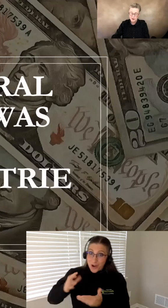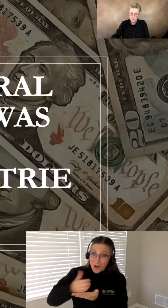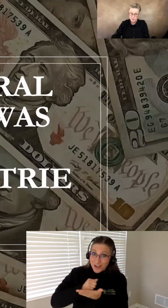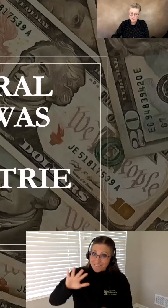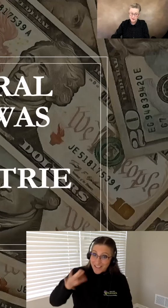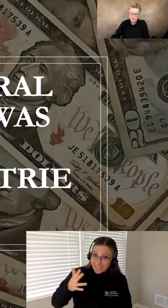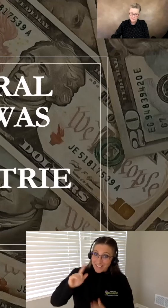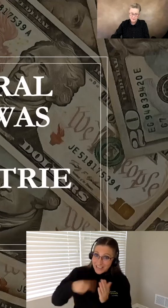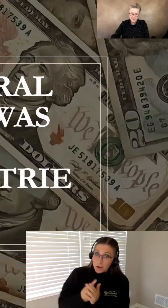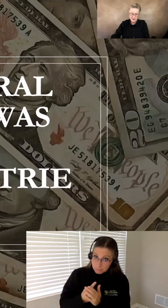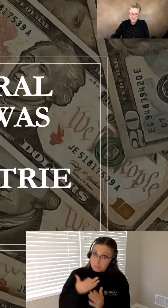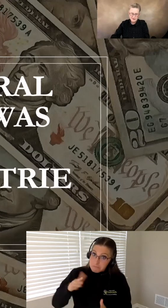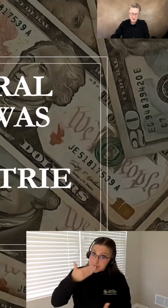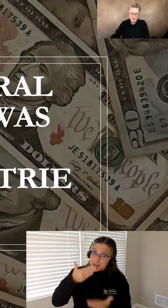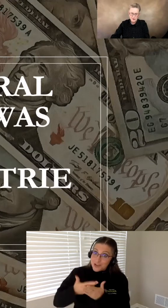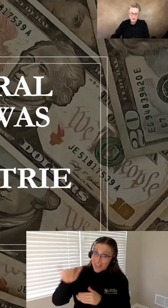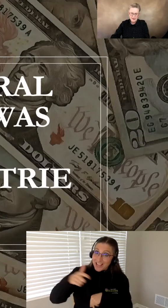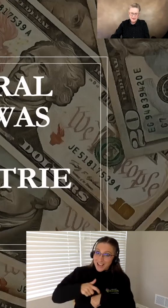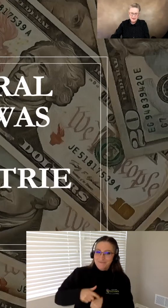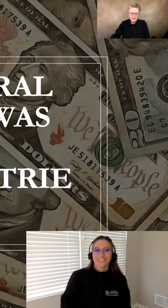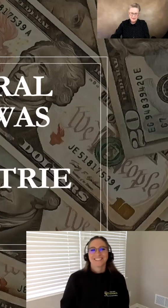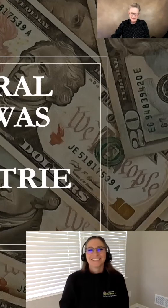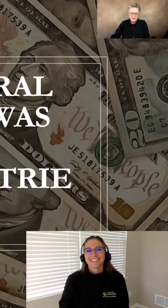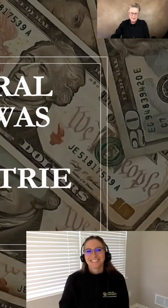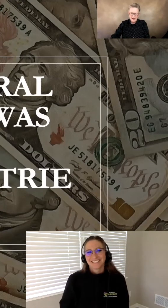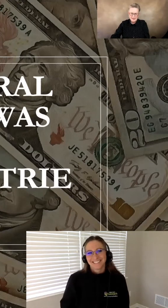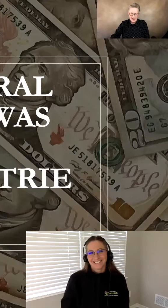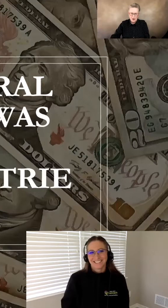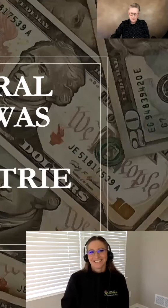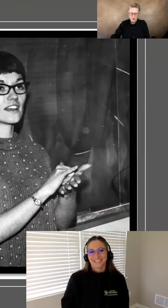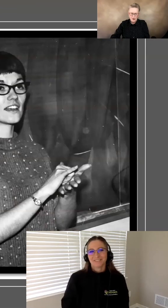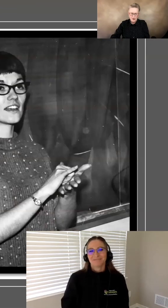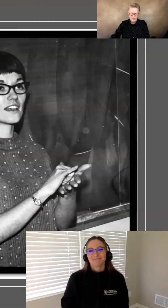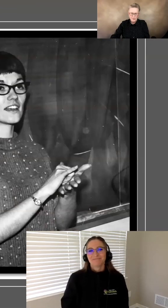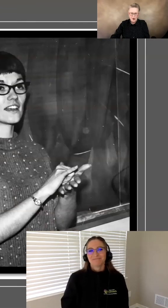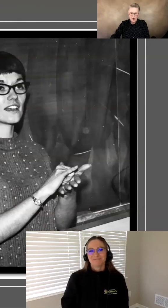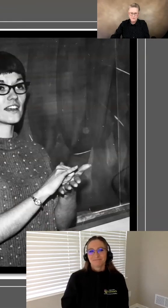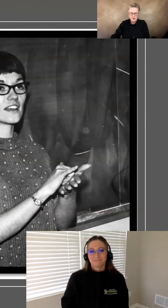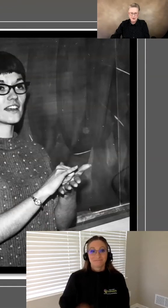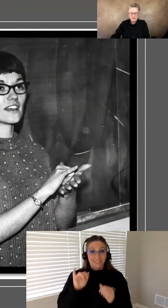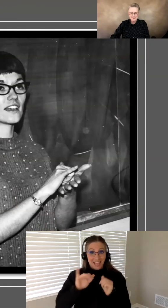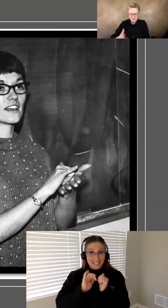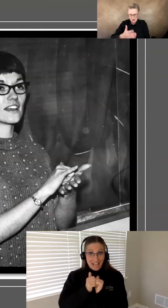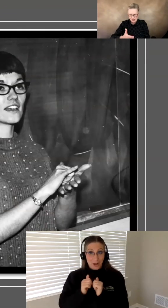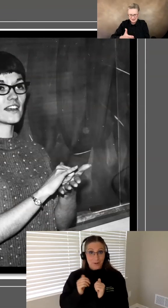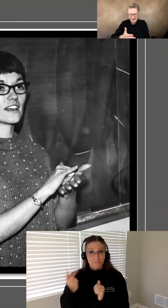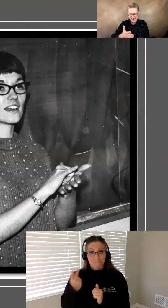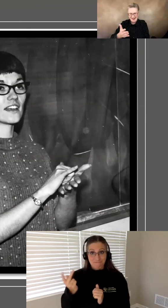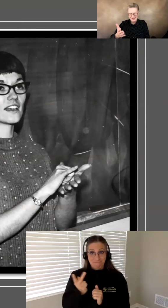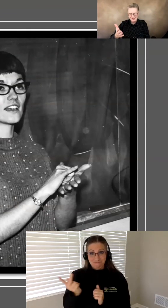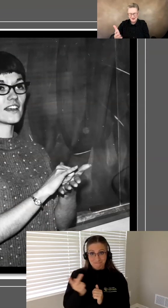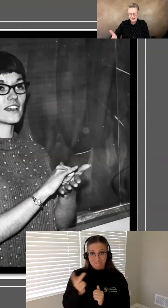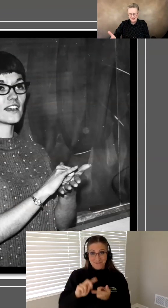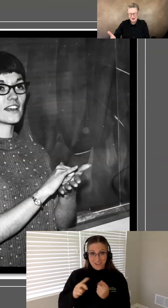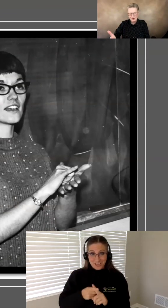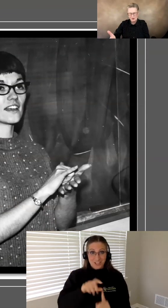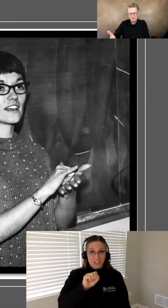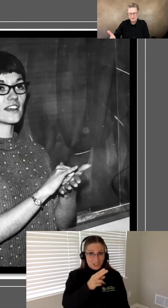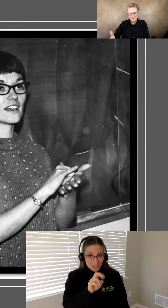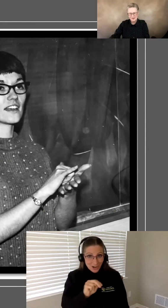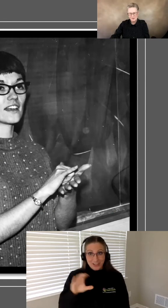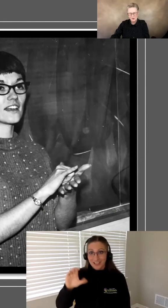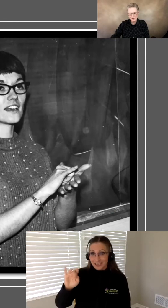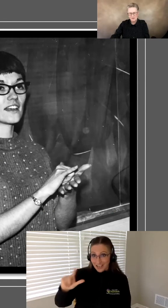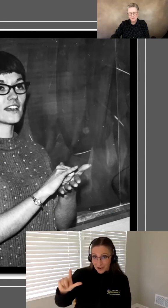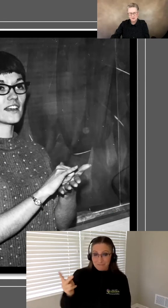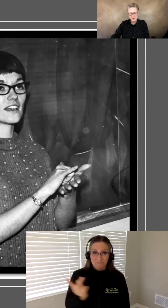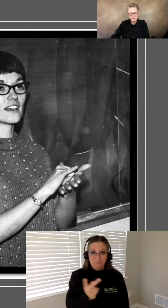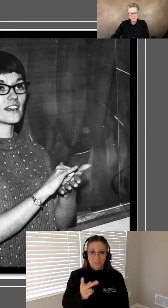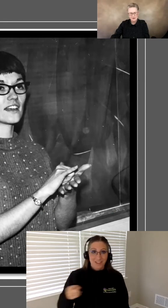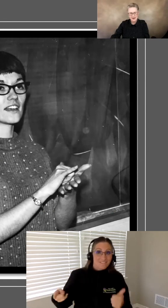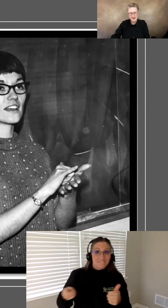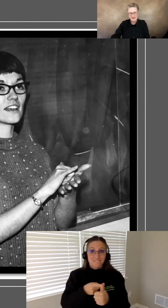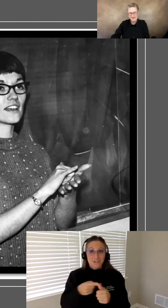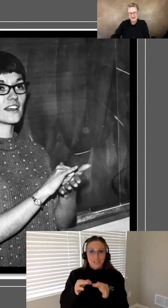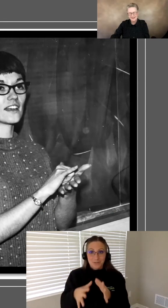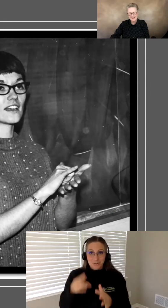was pretty good, so that's how our friends Sharon and Carol were the first interpreters at NTID in